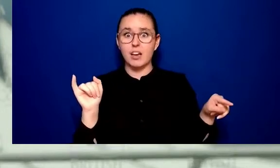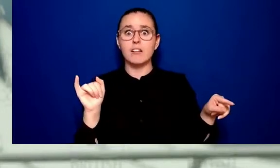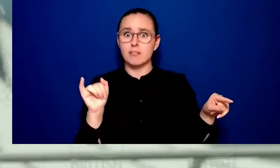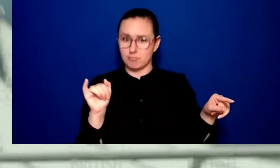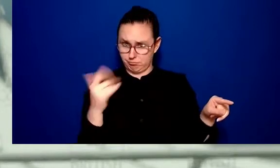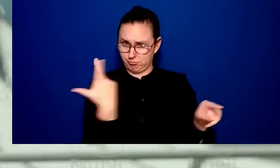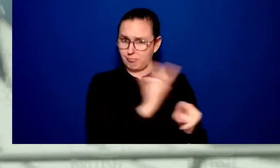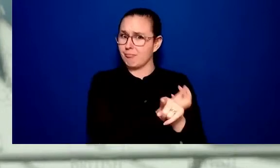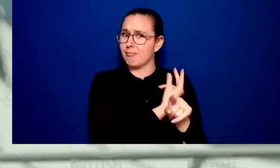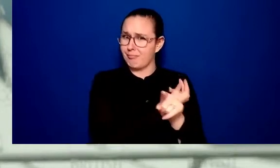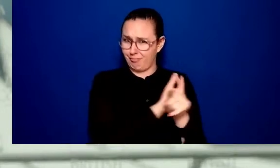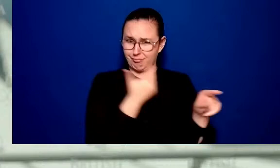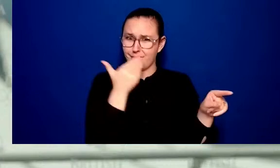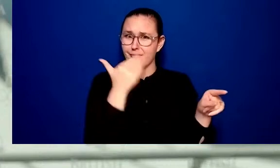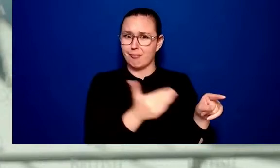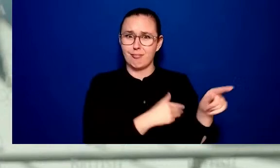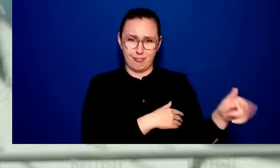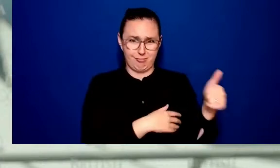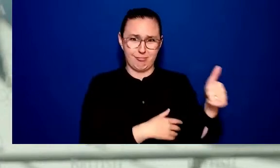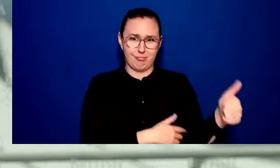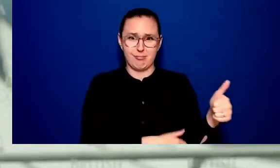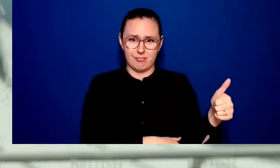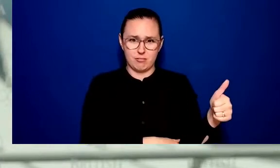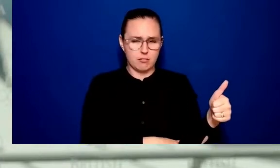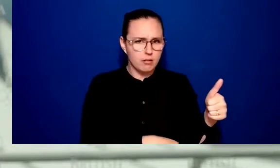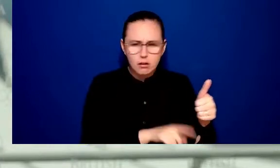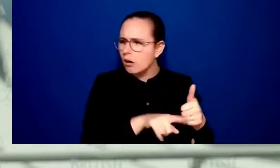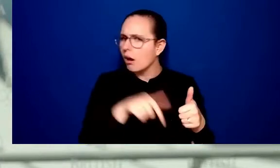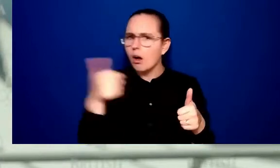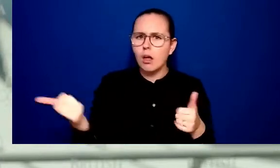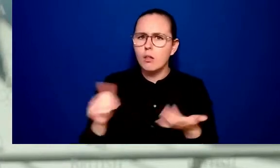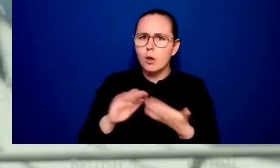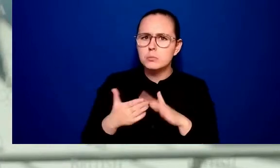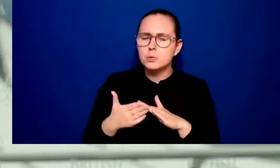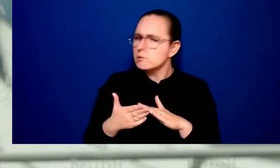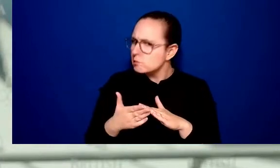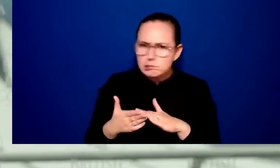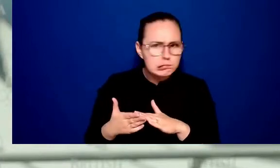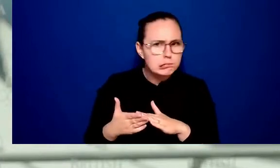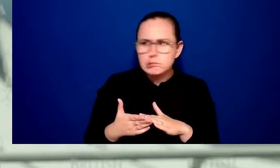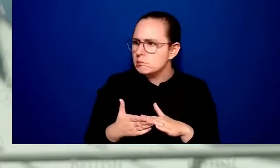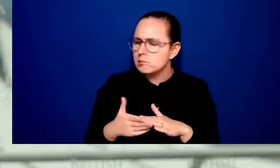communities where things are not going as well. We look at